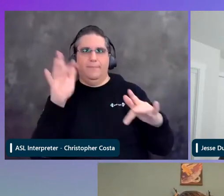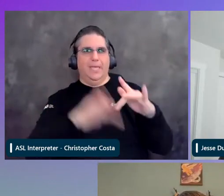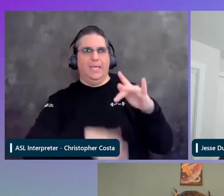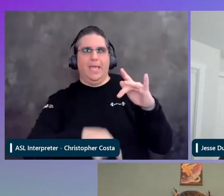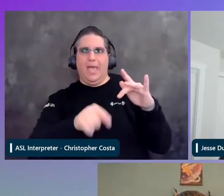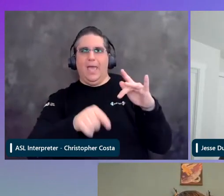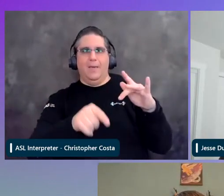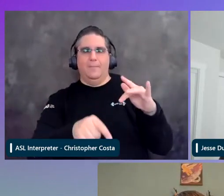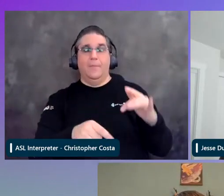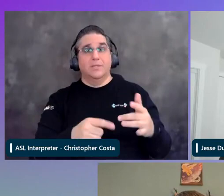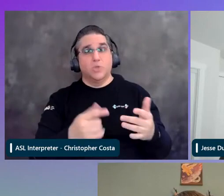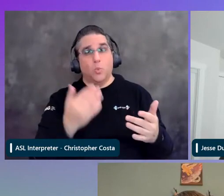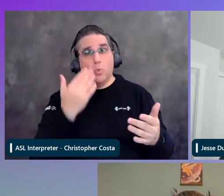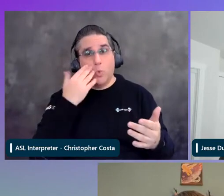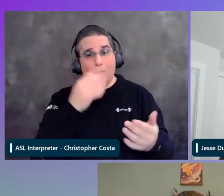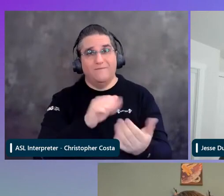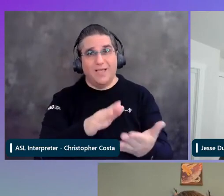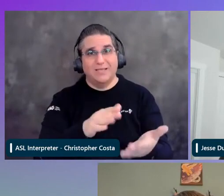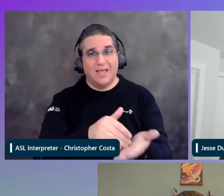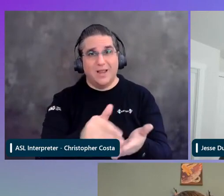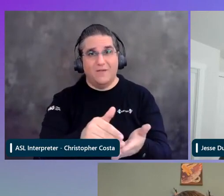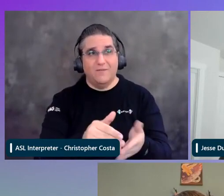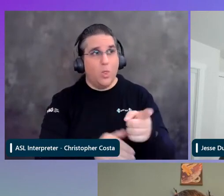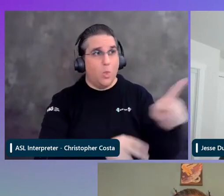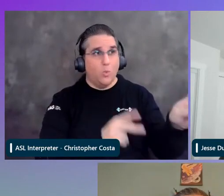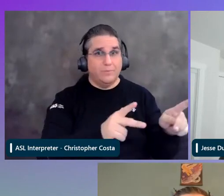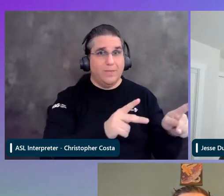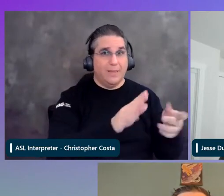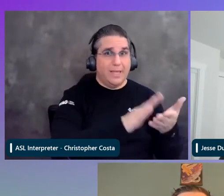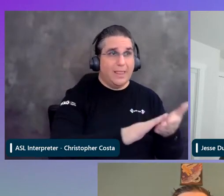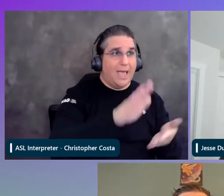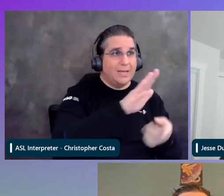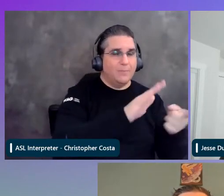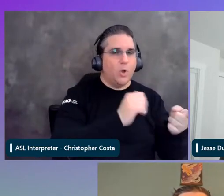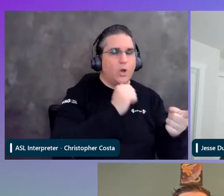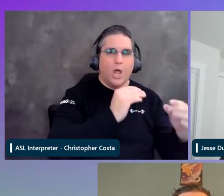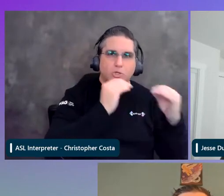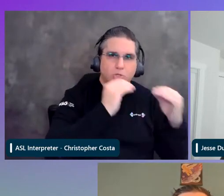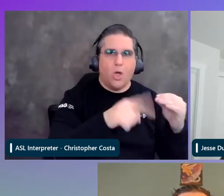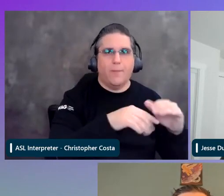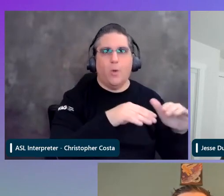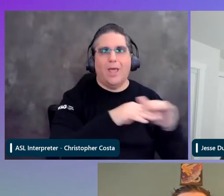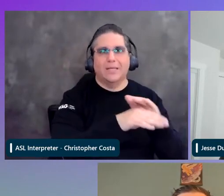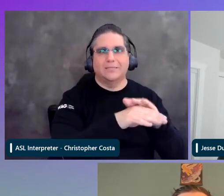academia aren't being taught about accessible code in the way